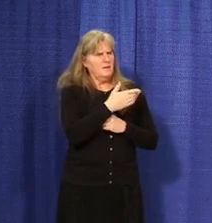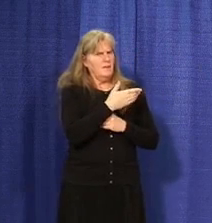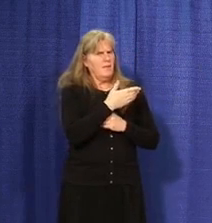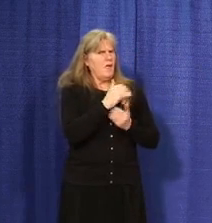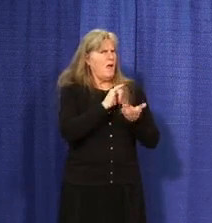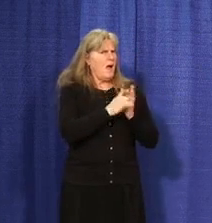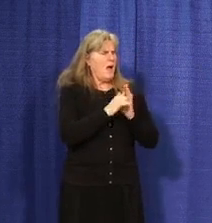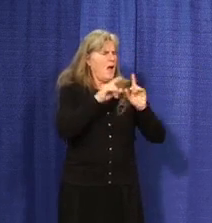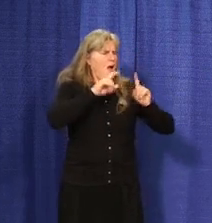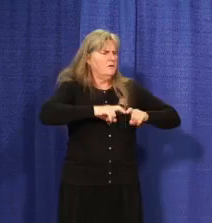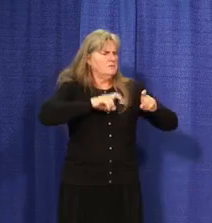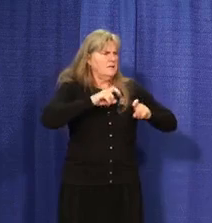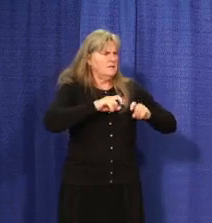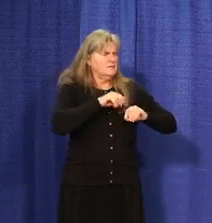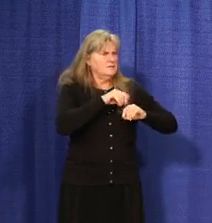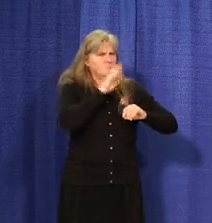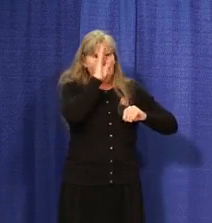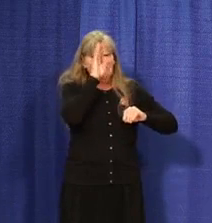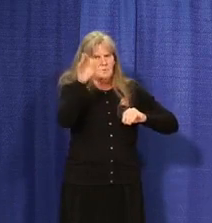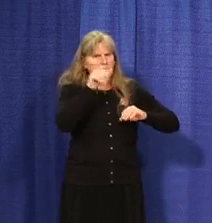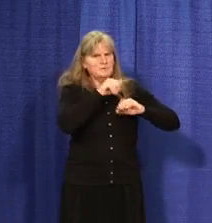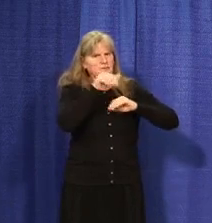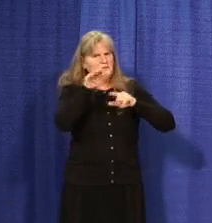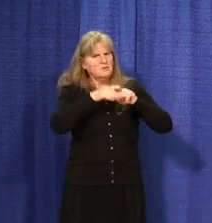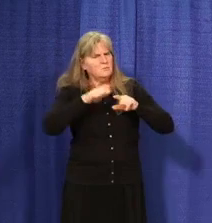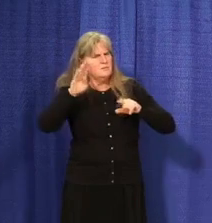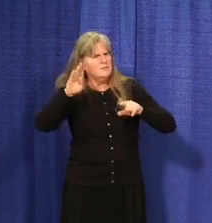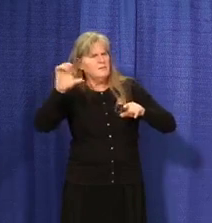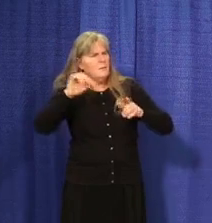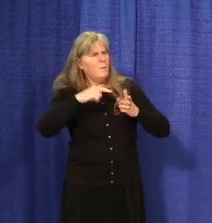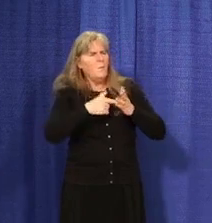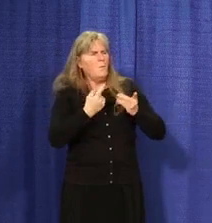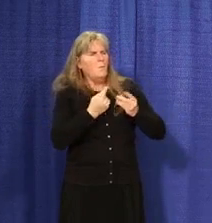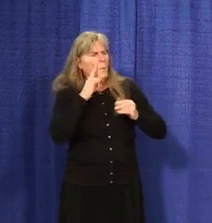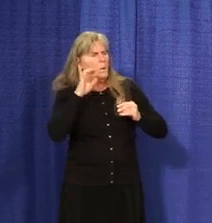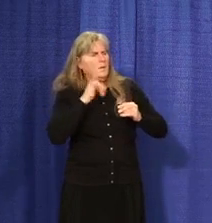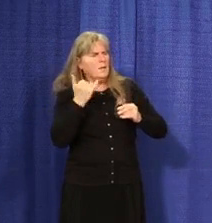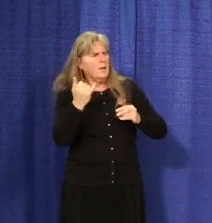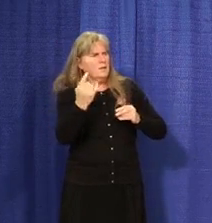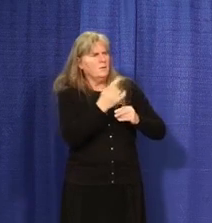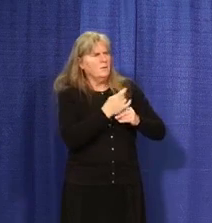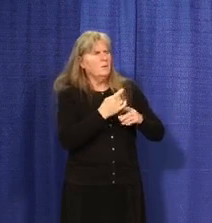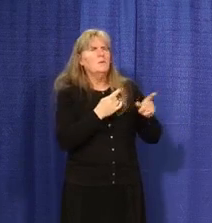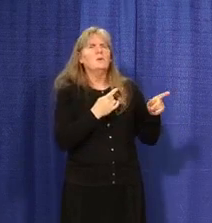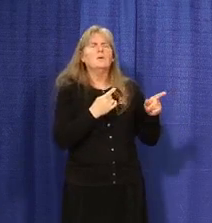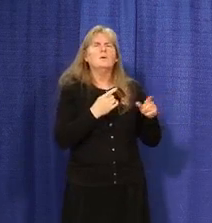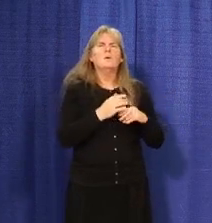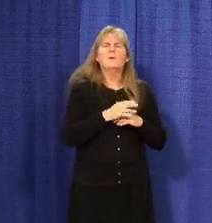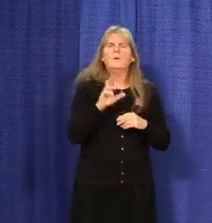out? Is that how tests are being sent or testing?